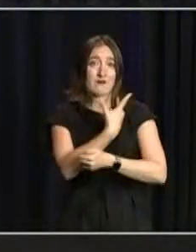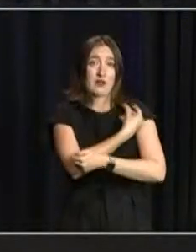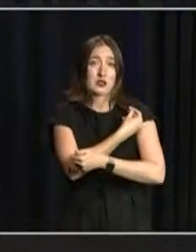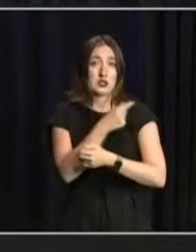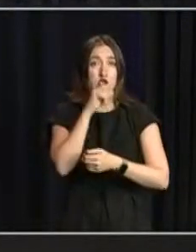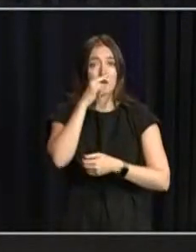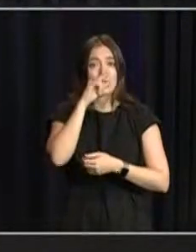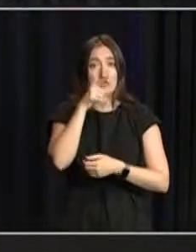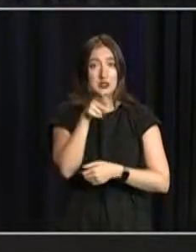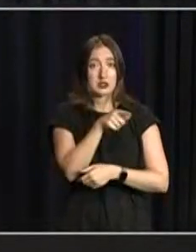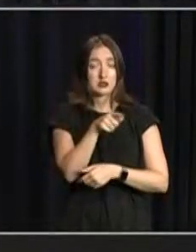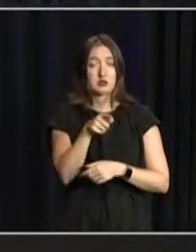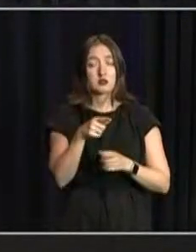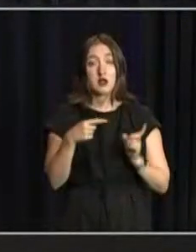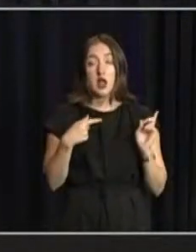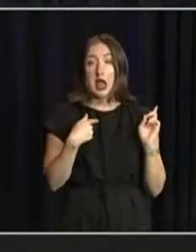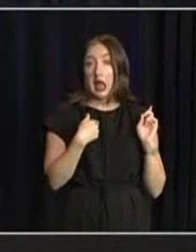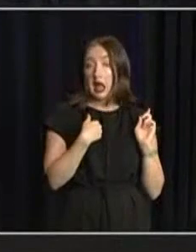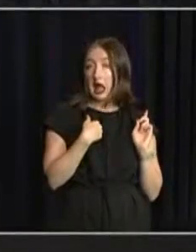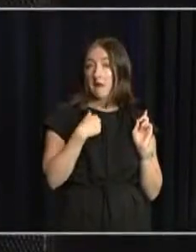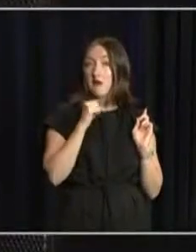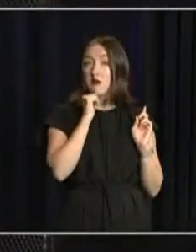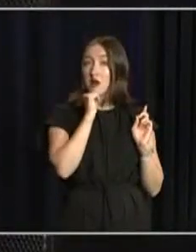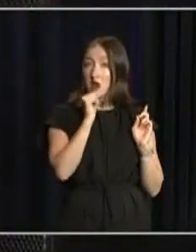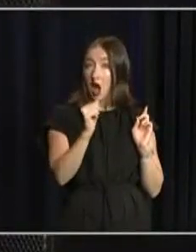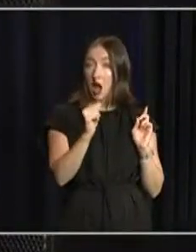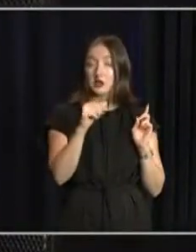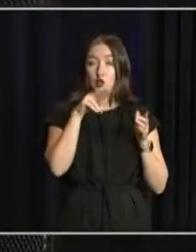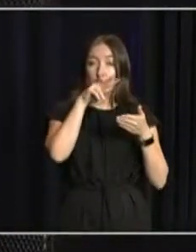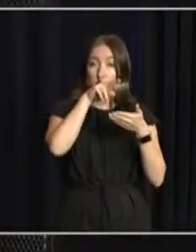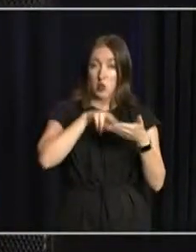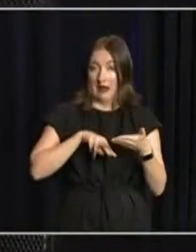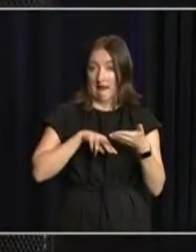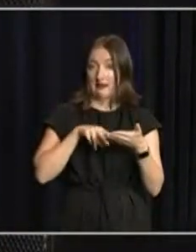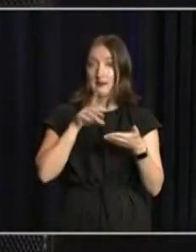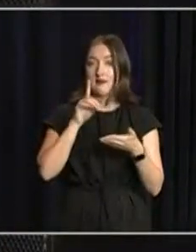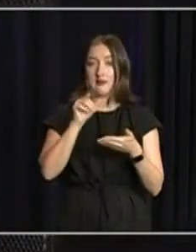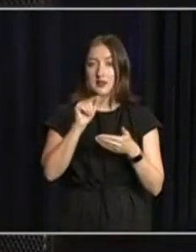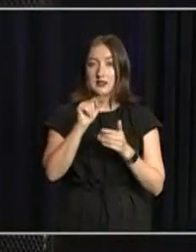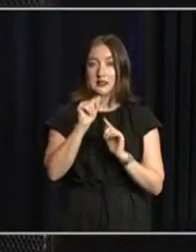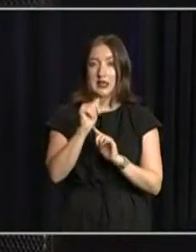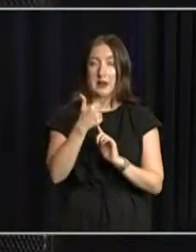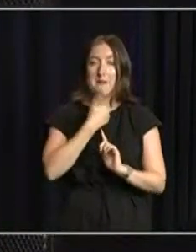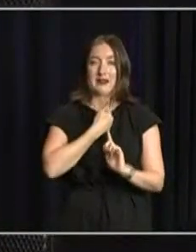Well, I have not seen the data myself yet, so I'm going to not comment.